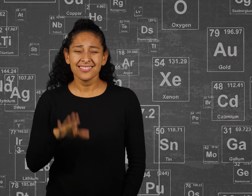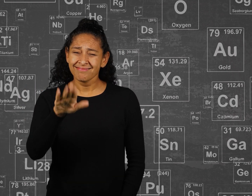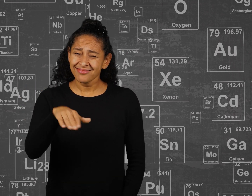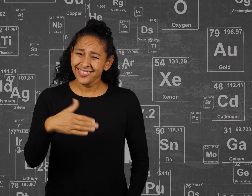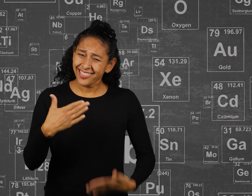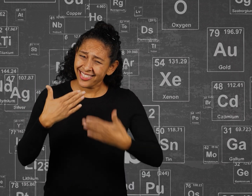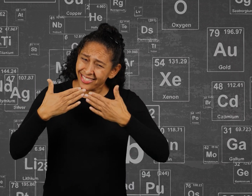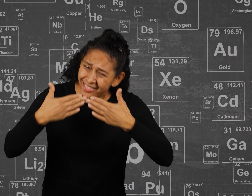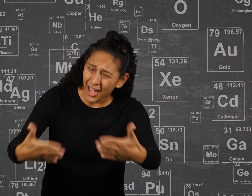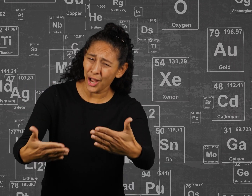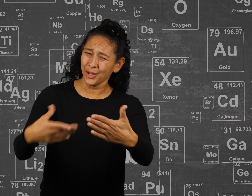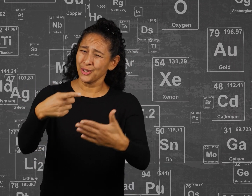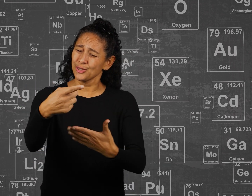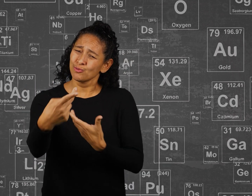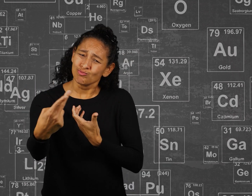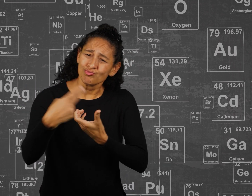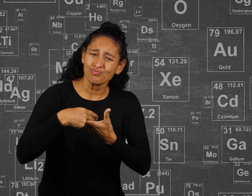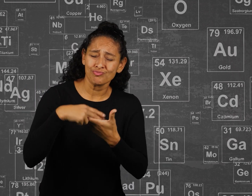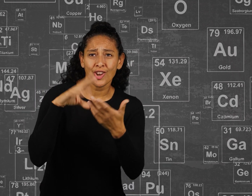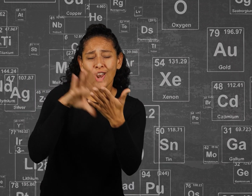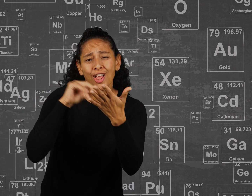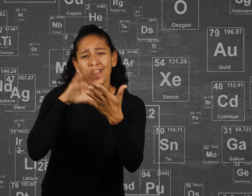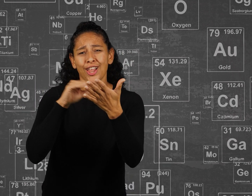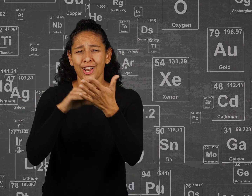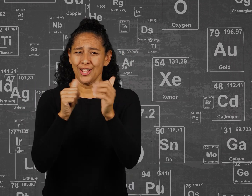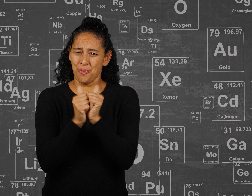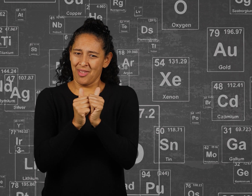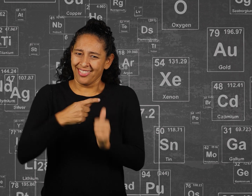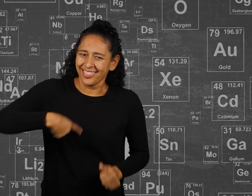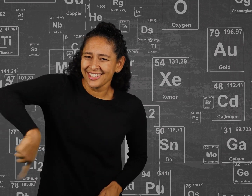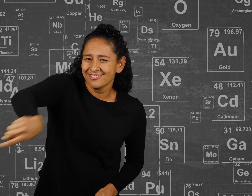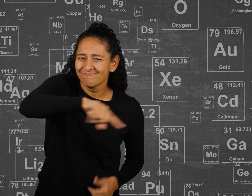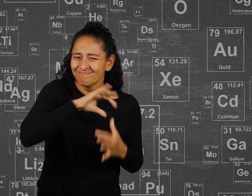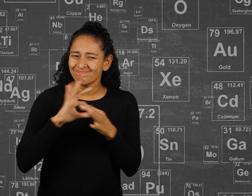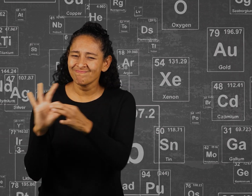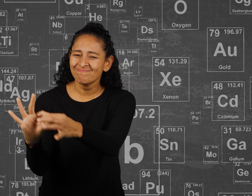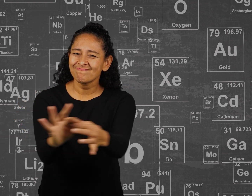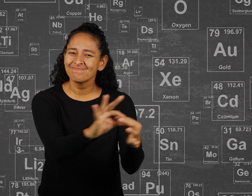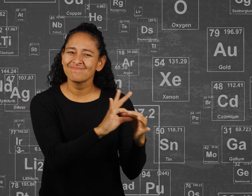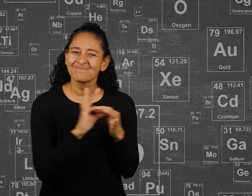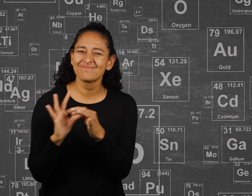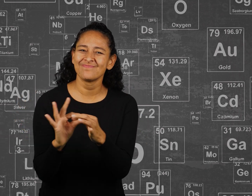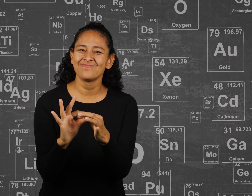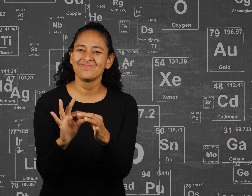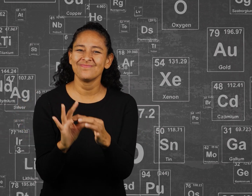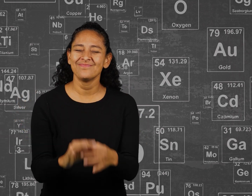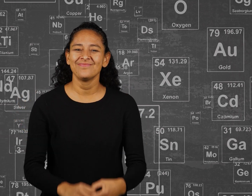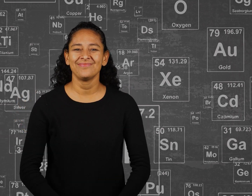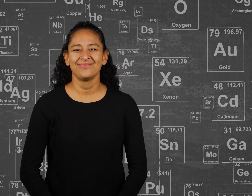Thanks for learning with us!